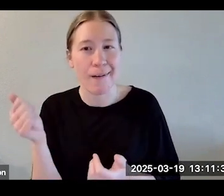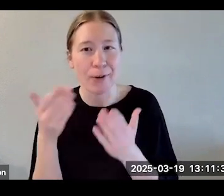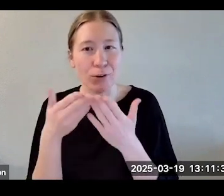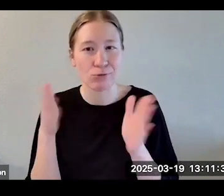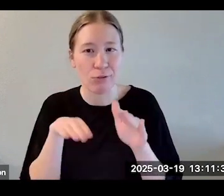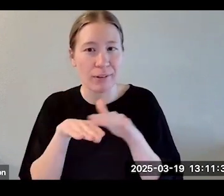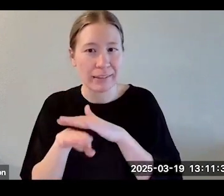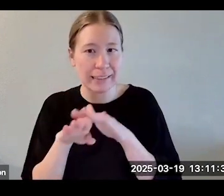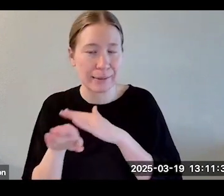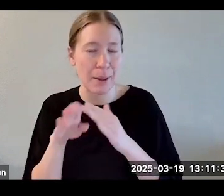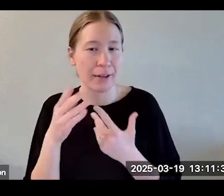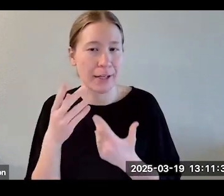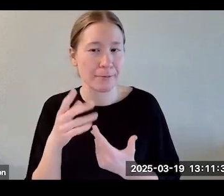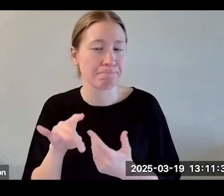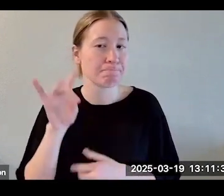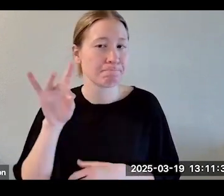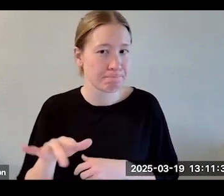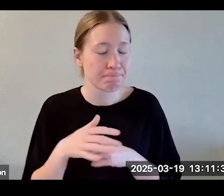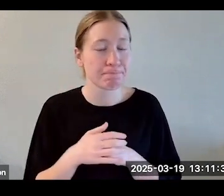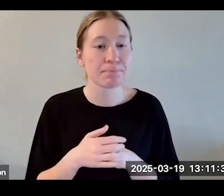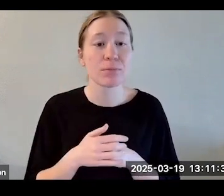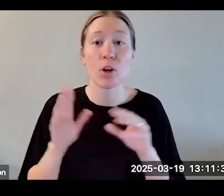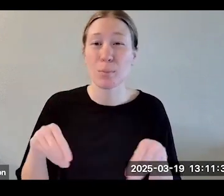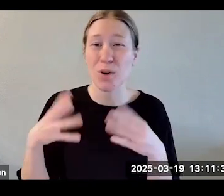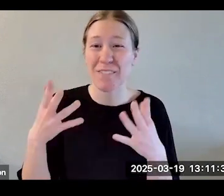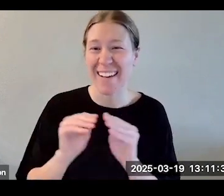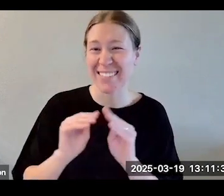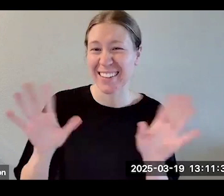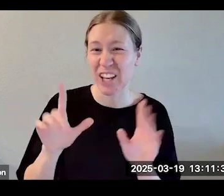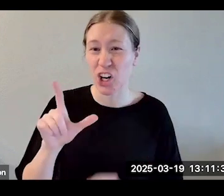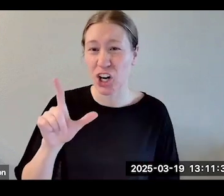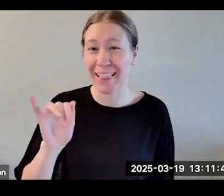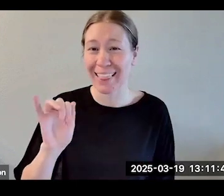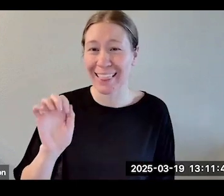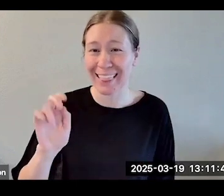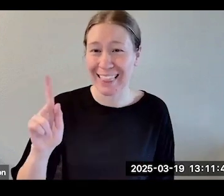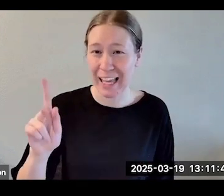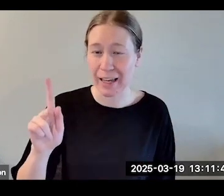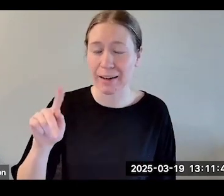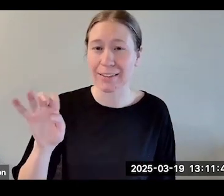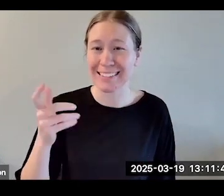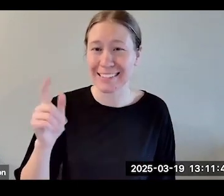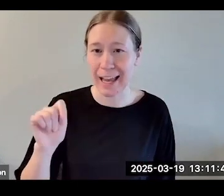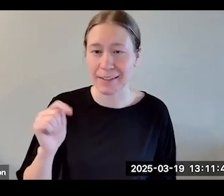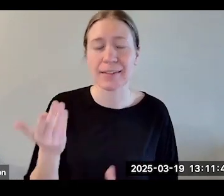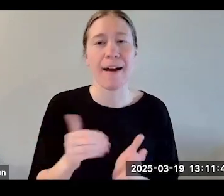which is providing clear link text. So, again, from a universal design perspective,